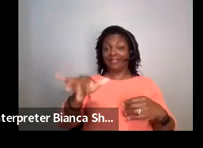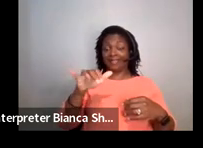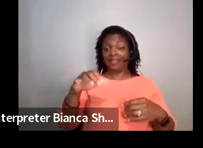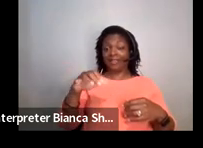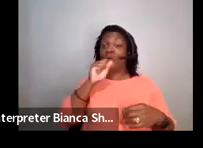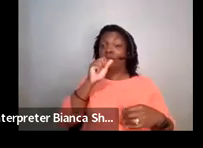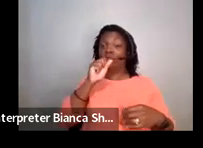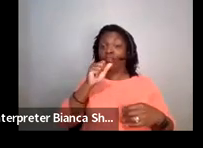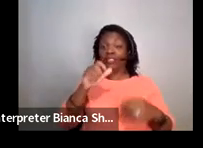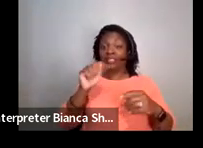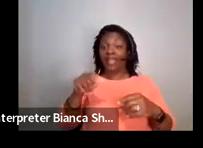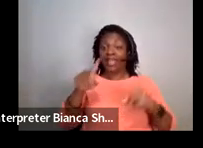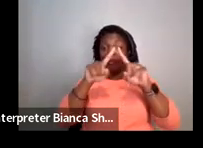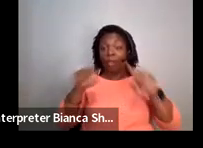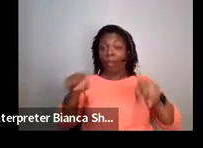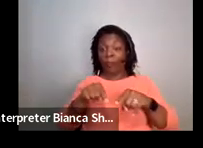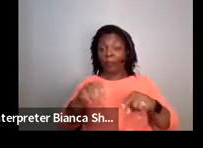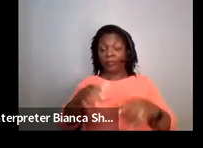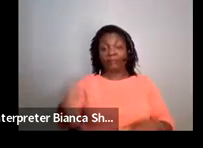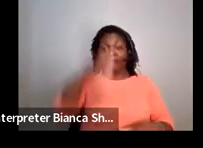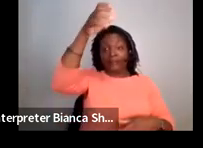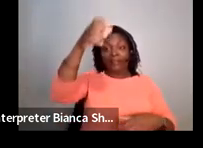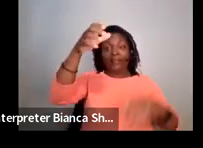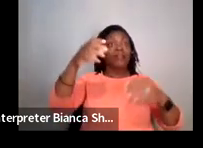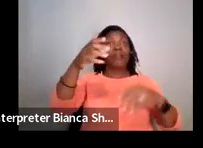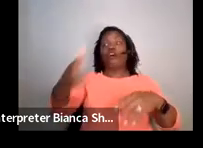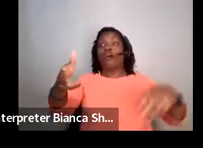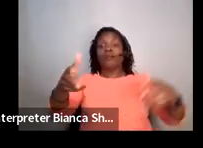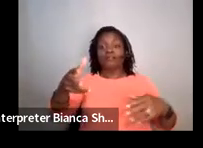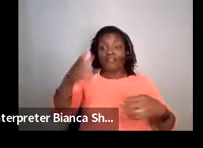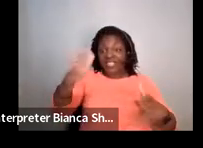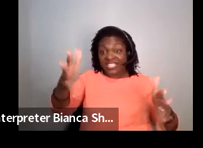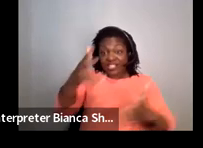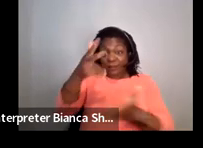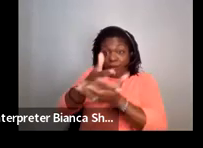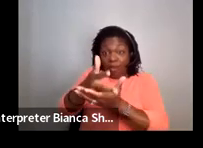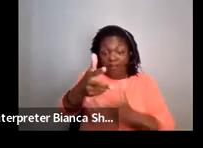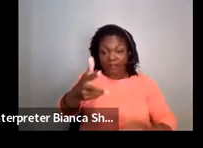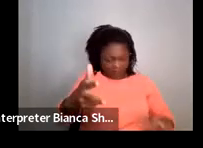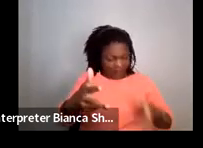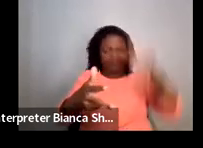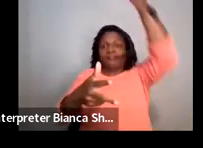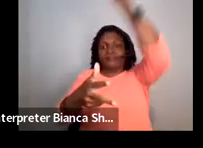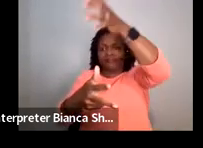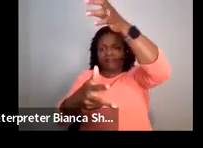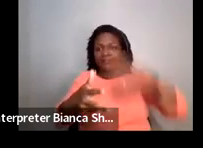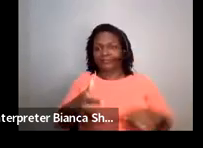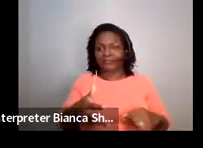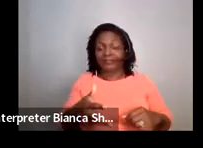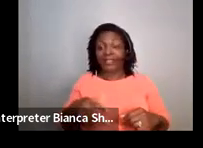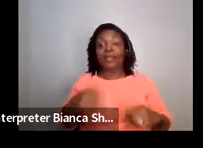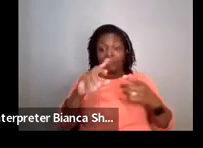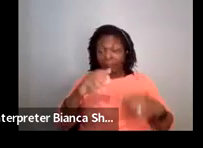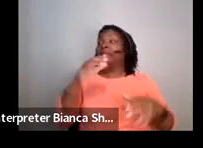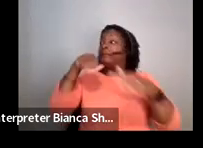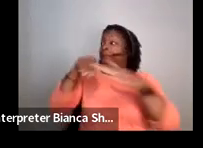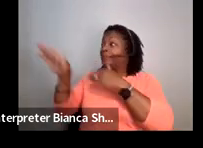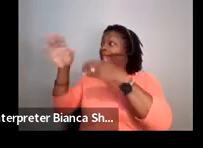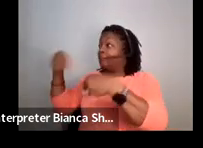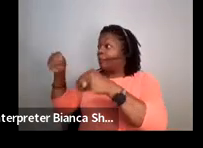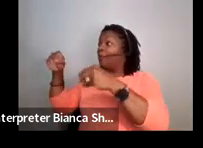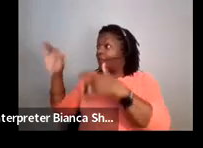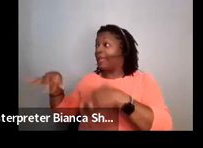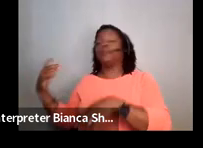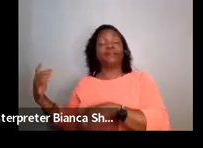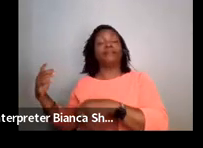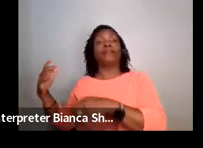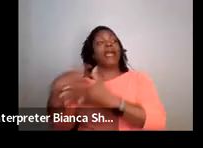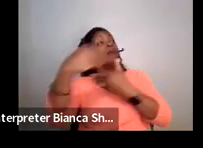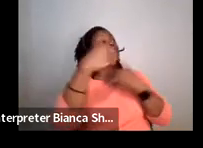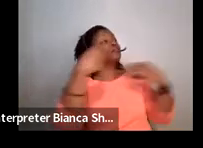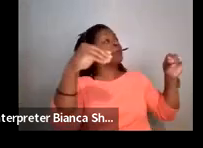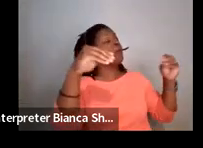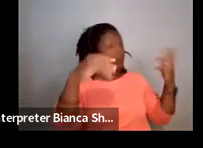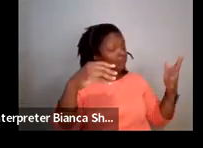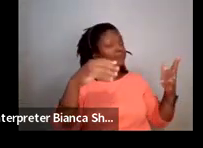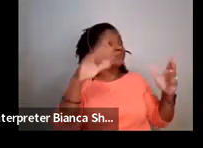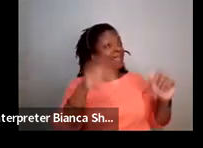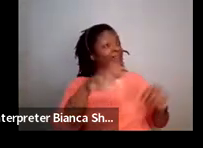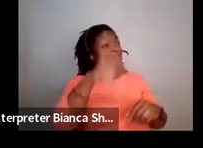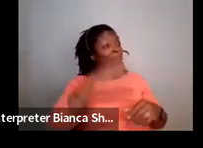But she can remember the kind. So she look across the parking lot and there's her Con, and there you go i'll be happy if sometimes we find lots of comes on top of older people's cars that means they're working Well, with